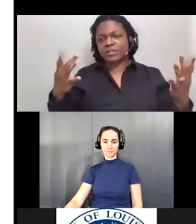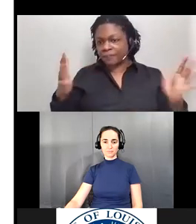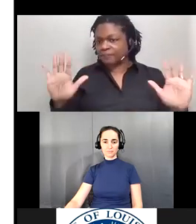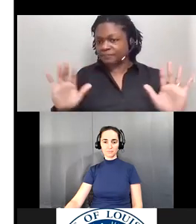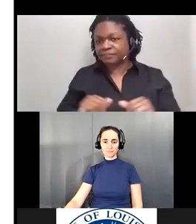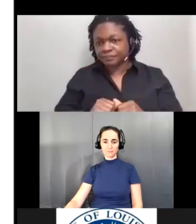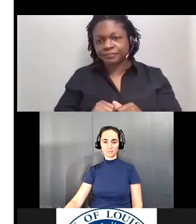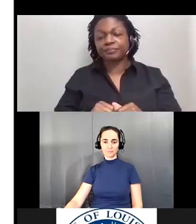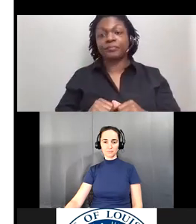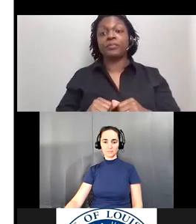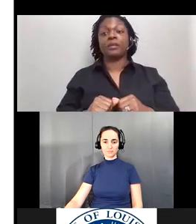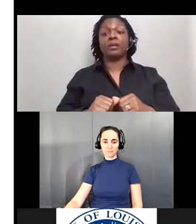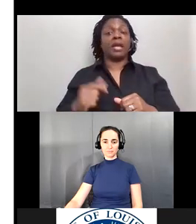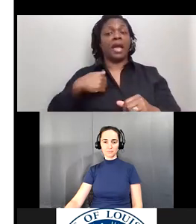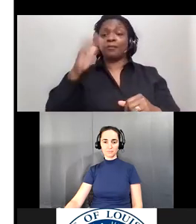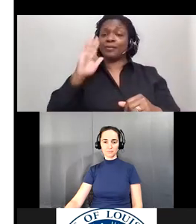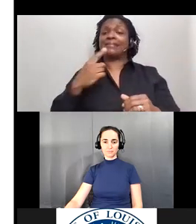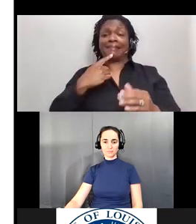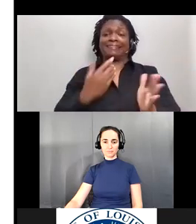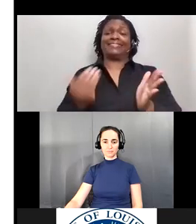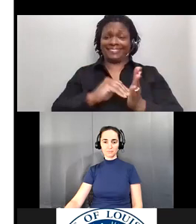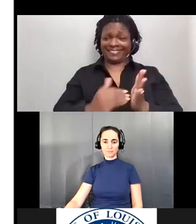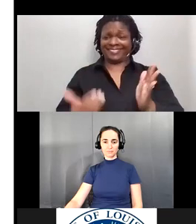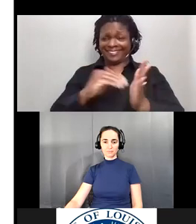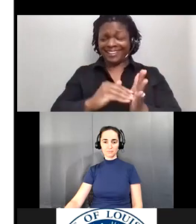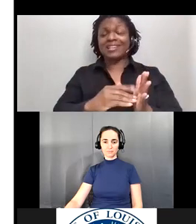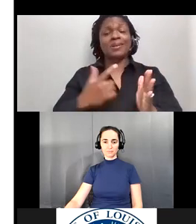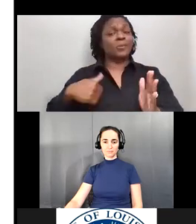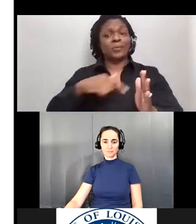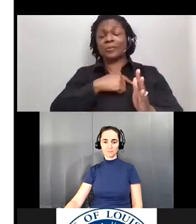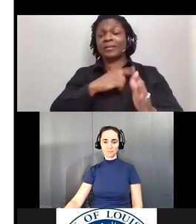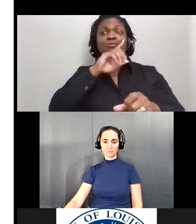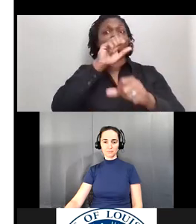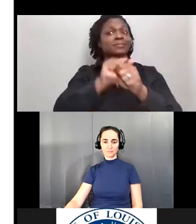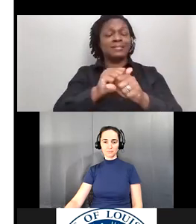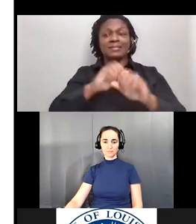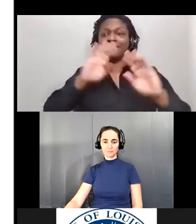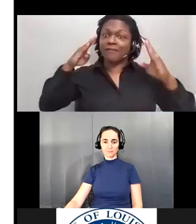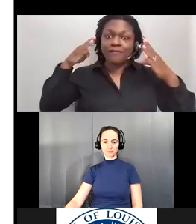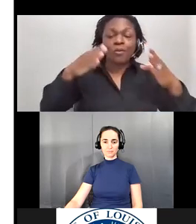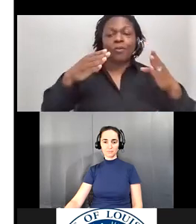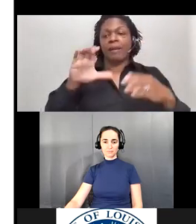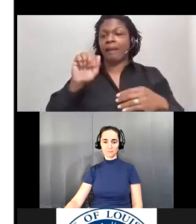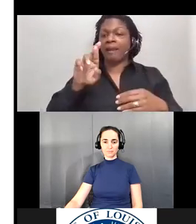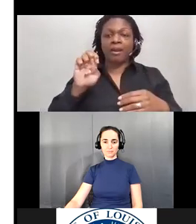hear me say this more than once. Today, we're very big on caregiver involvement, caregivers